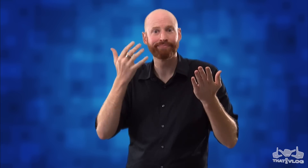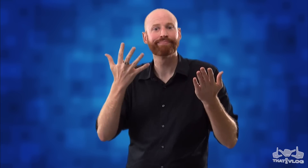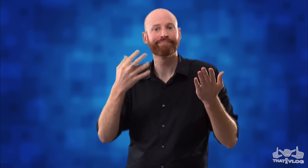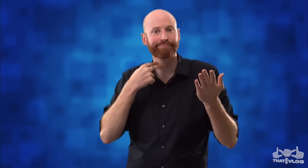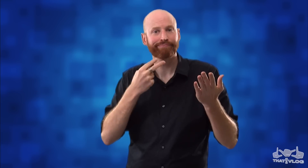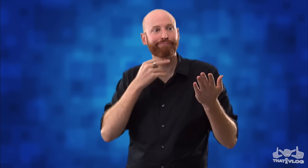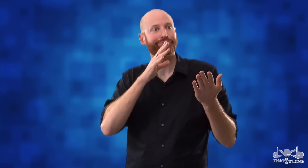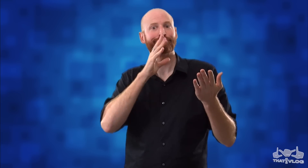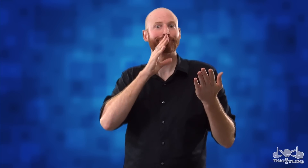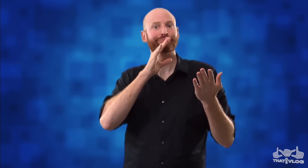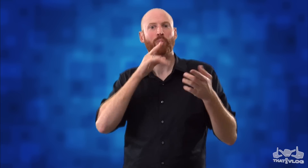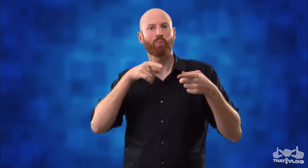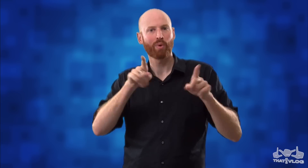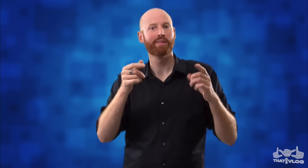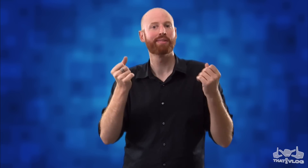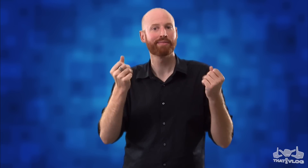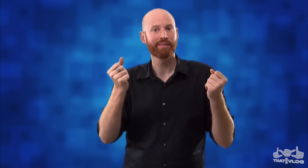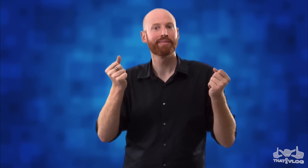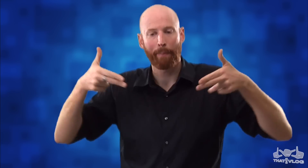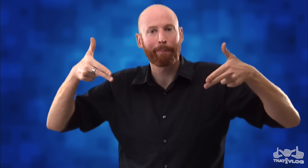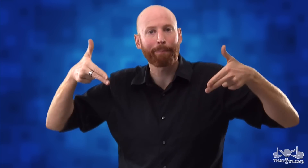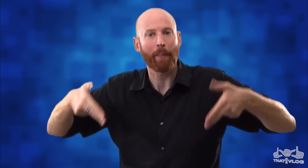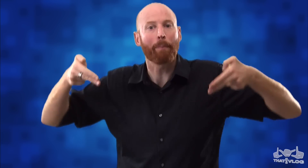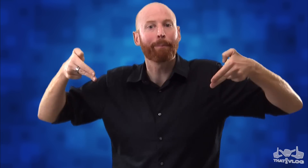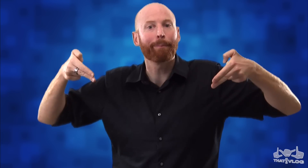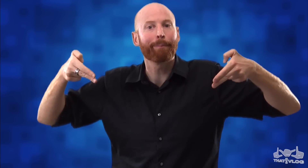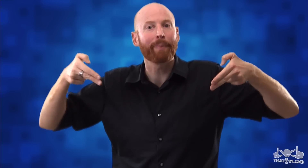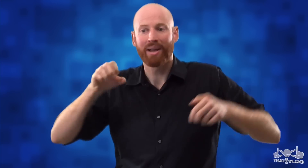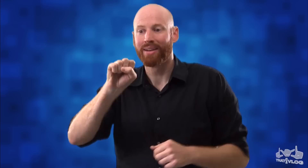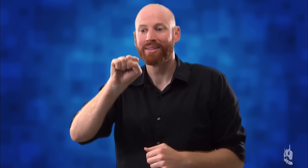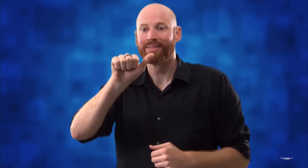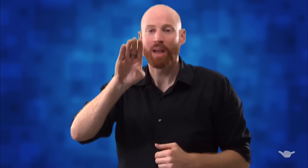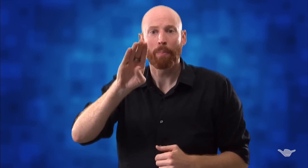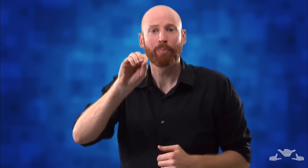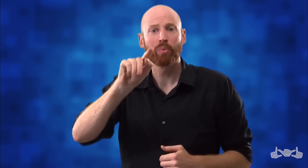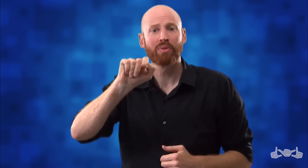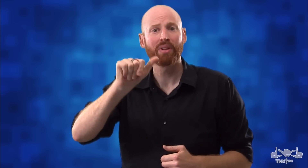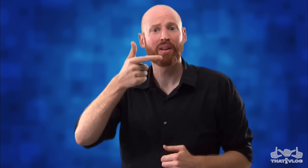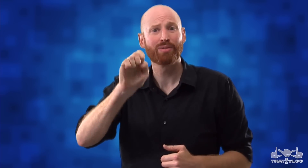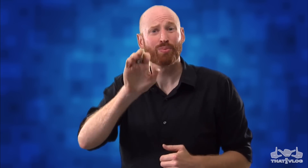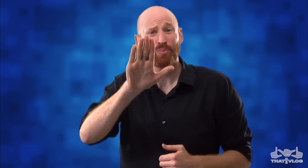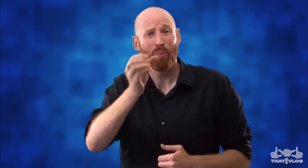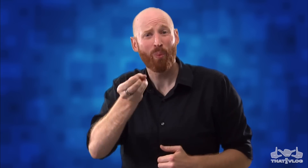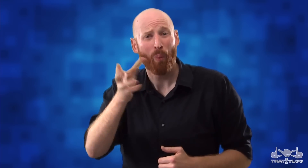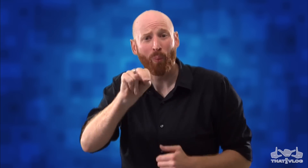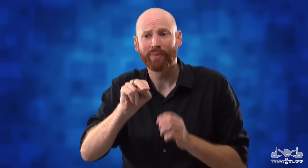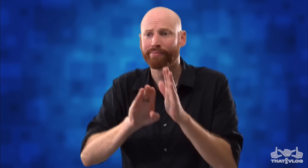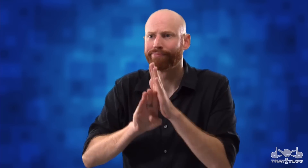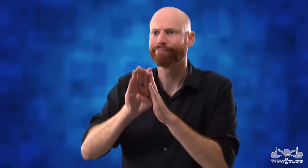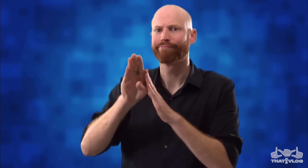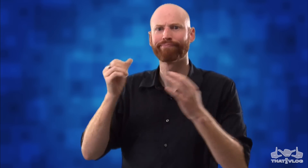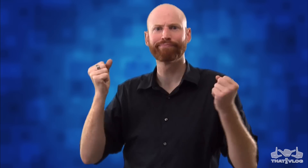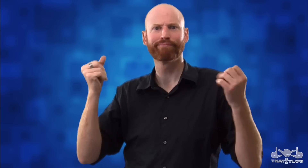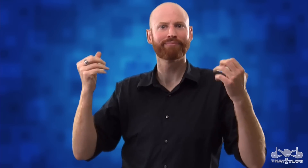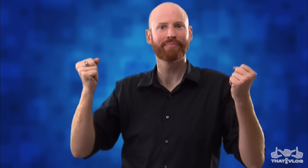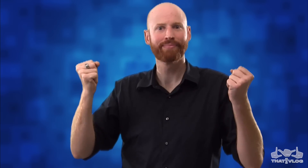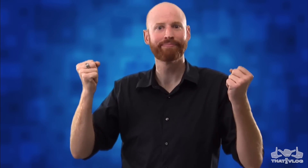that plateau, you're not able to develop. You're kind of shooting yourself in the foot! You're sabotaging your own development